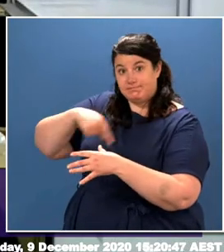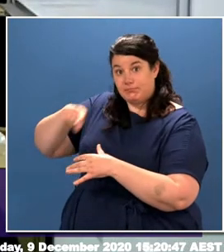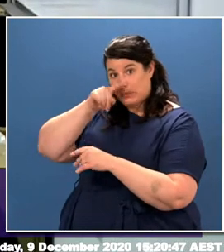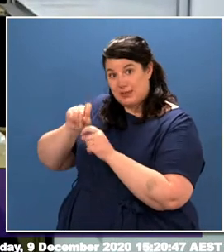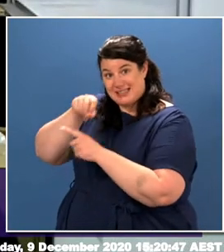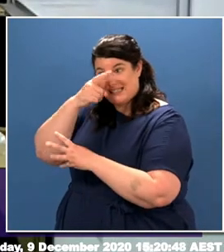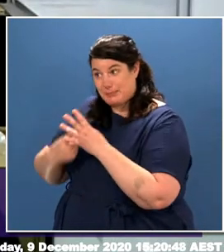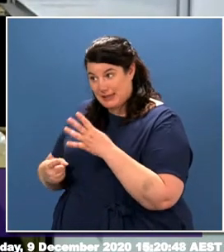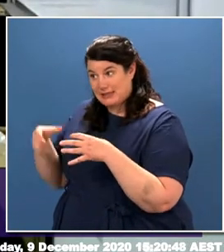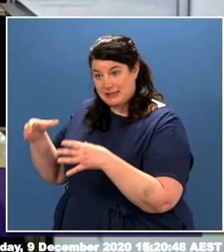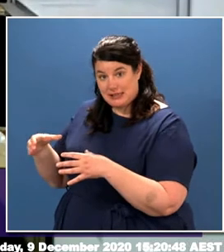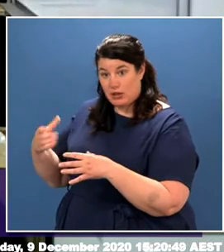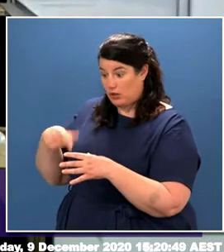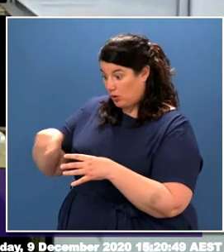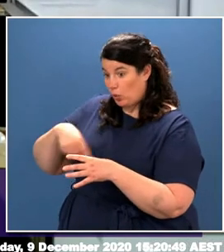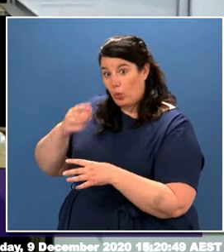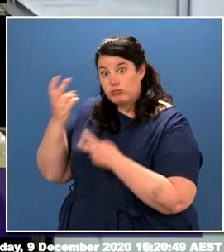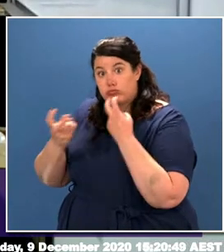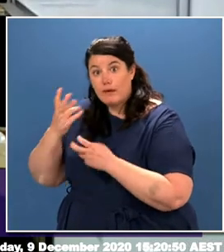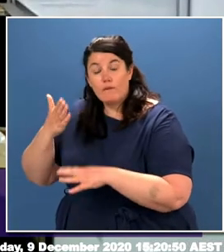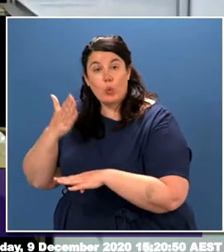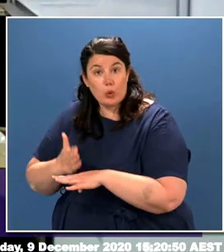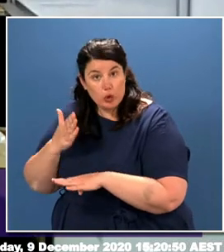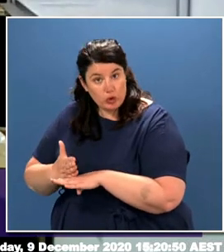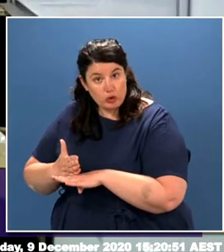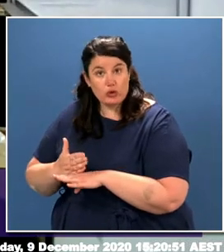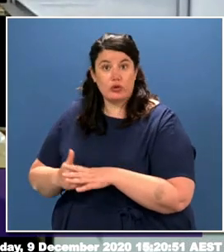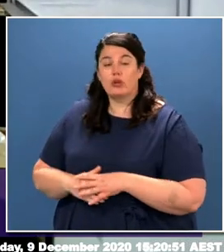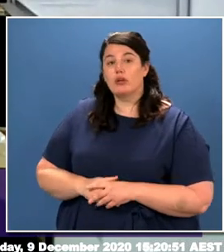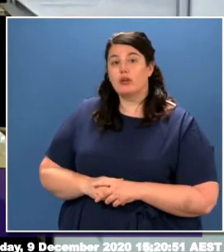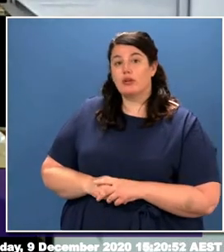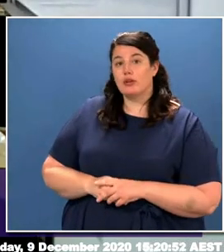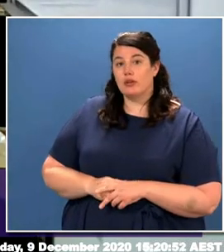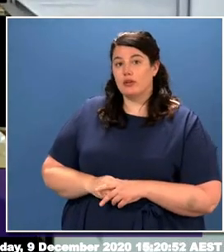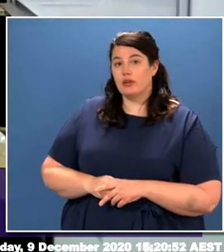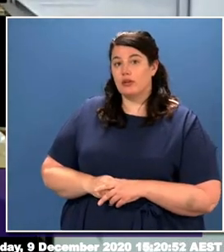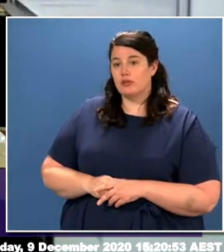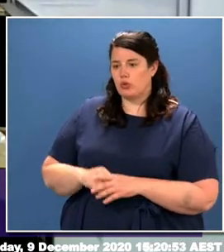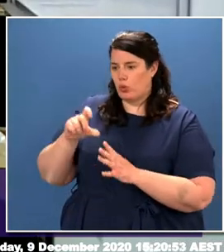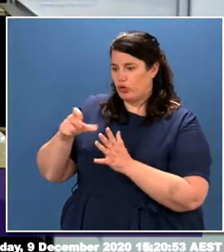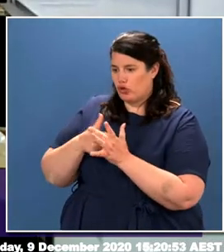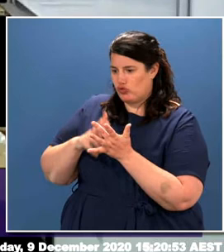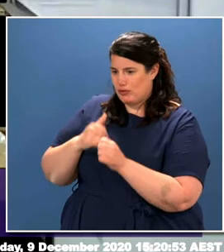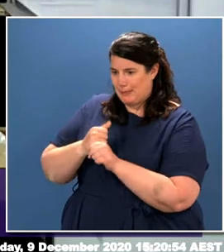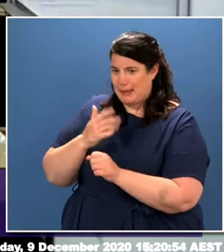find work, then you look at the practice of creaming is looking at the person